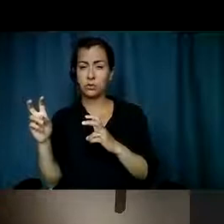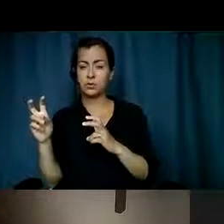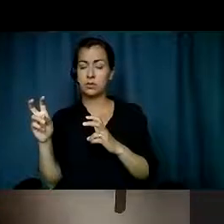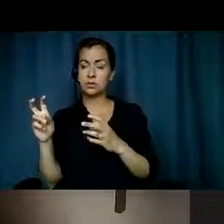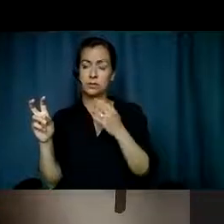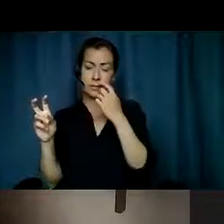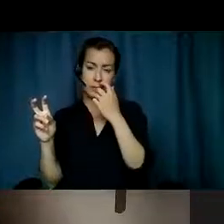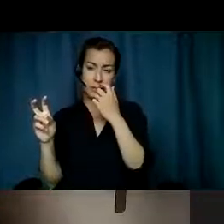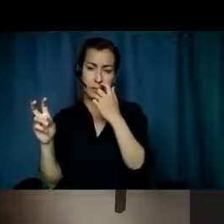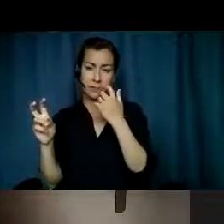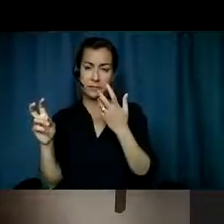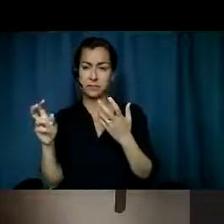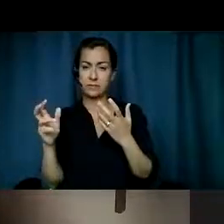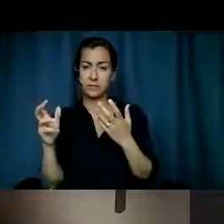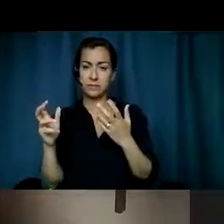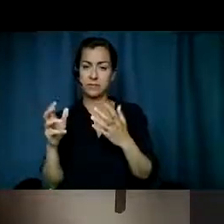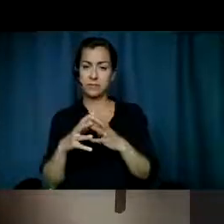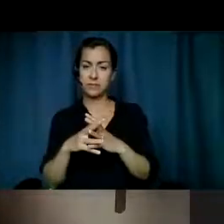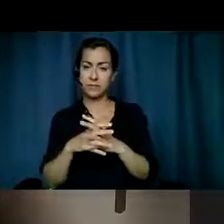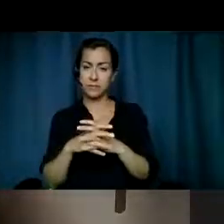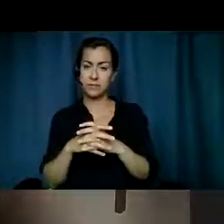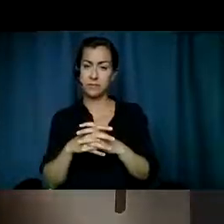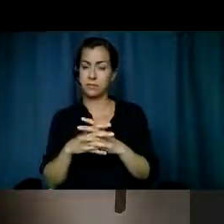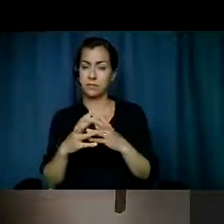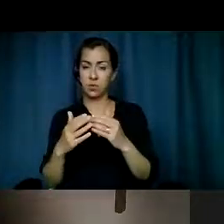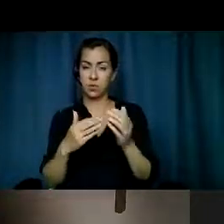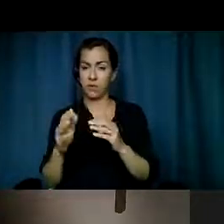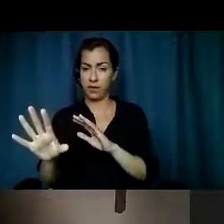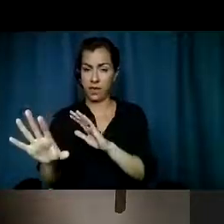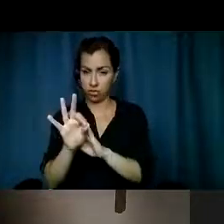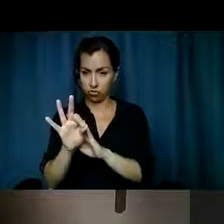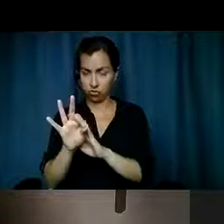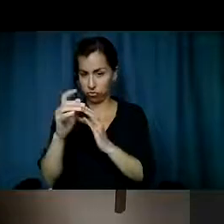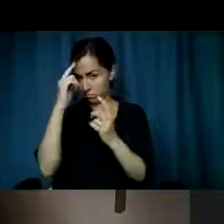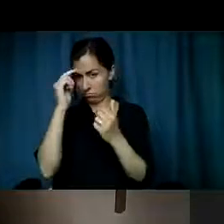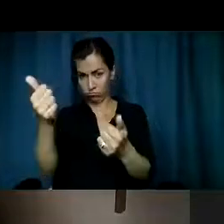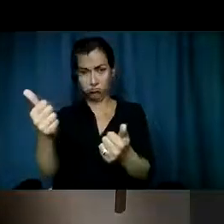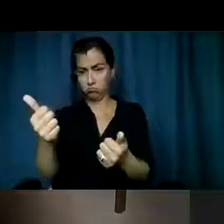and the information and whatnot, and if you can't you know, if you don't